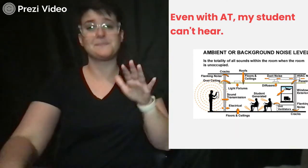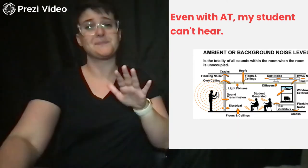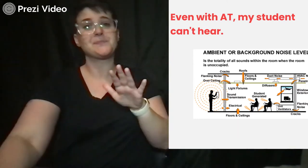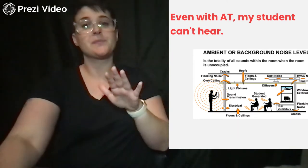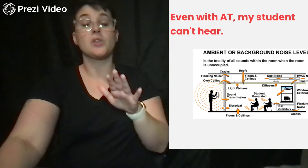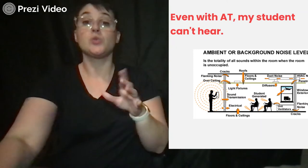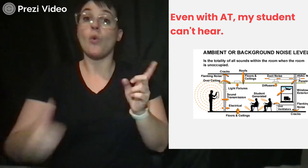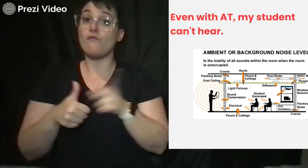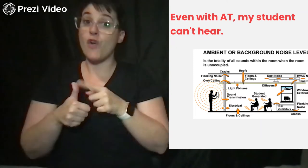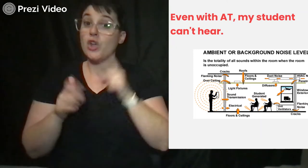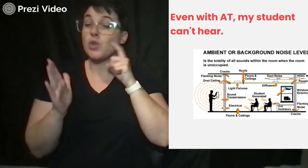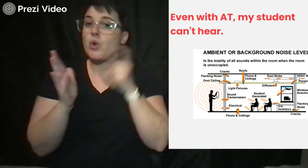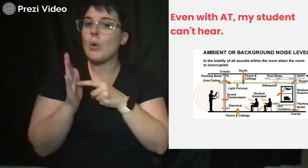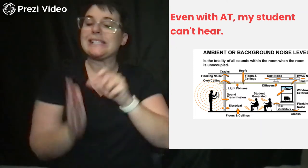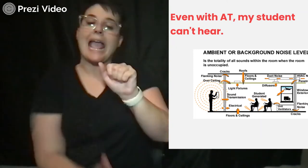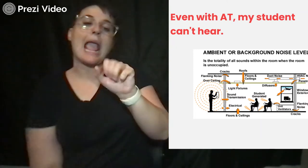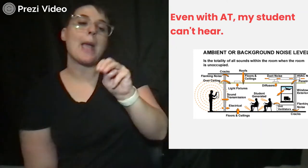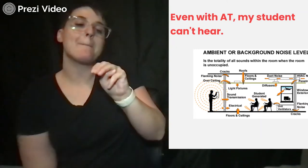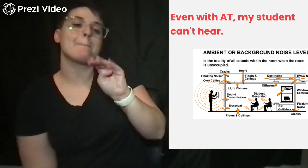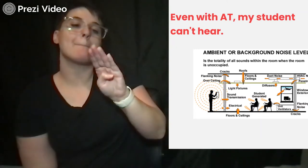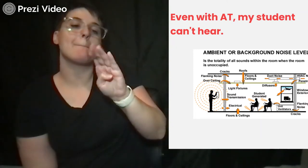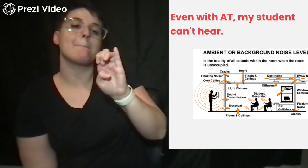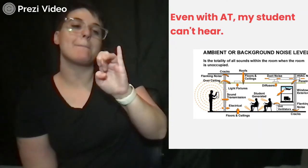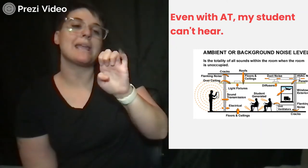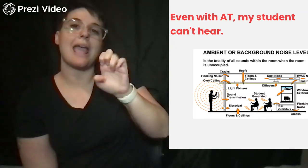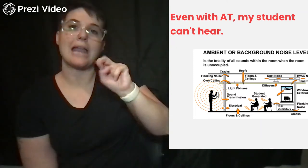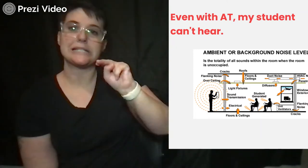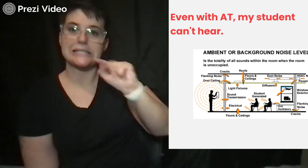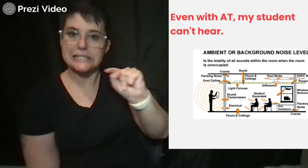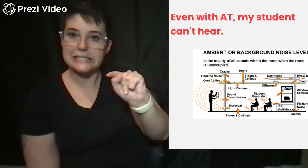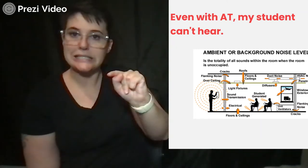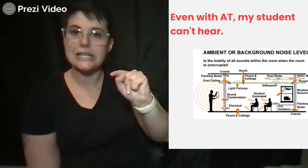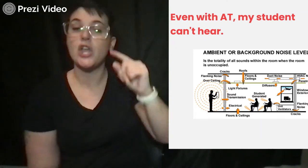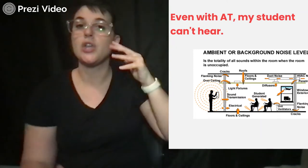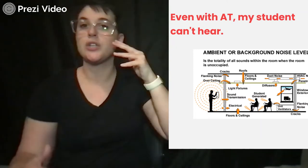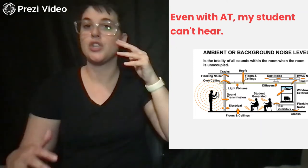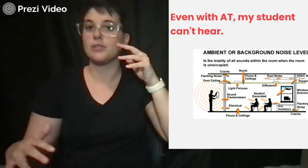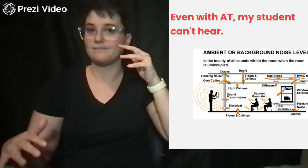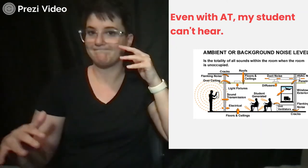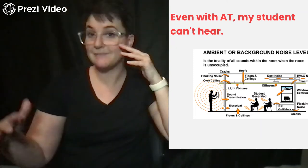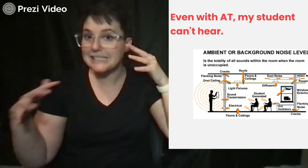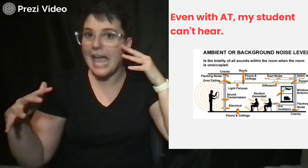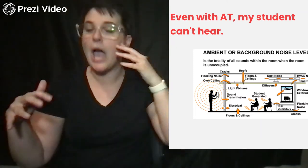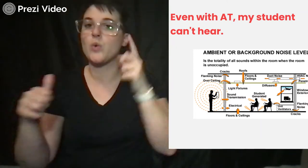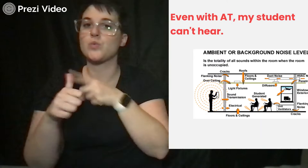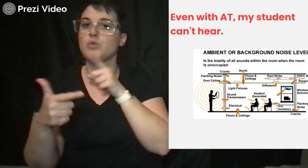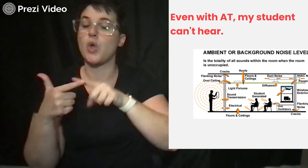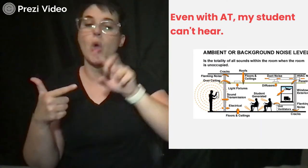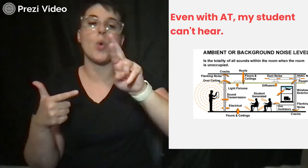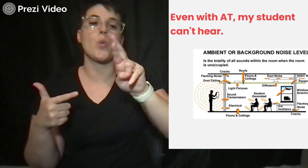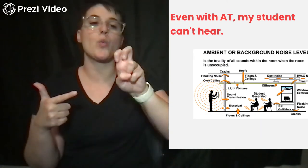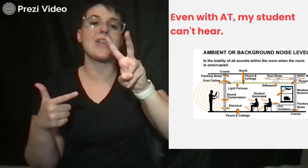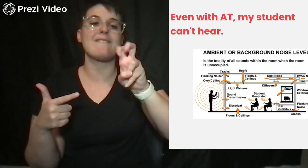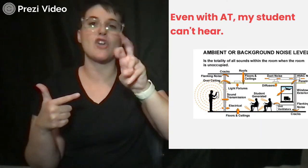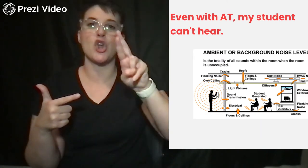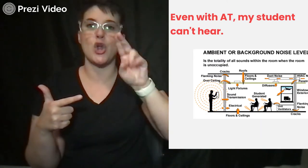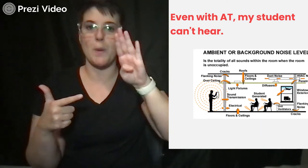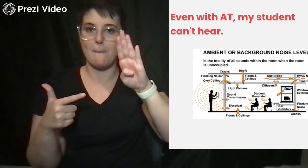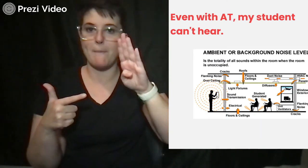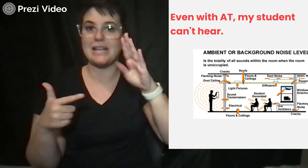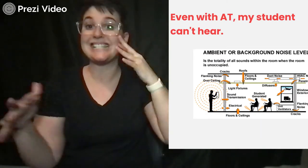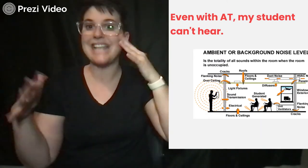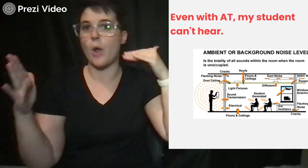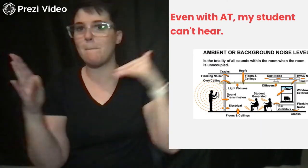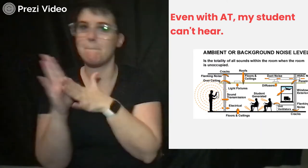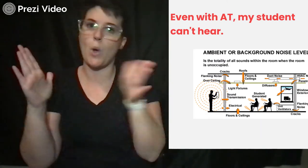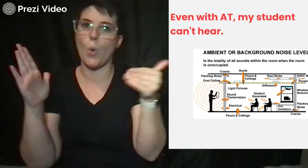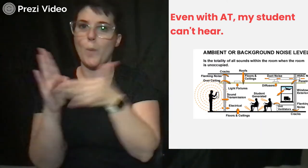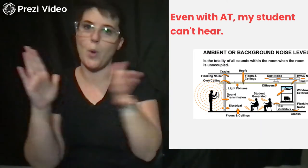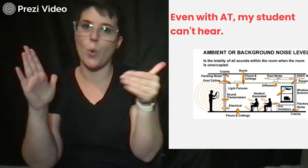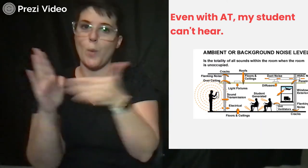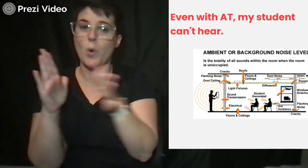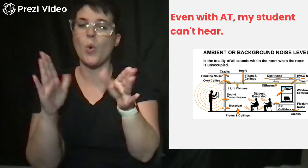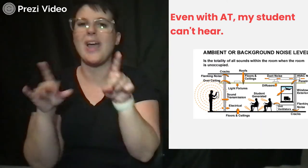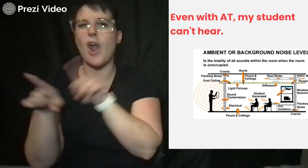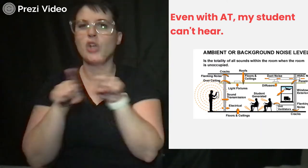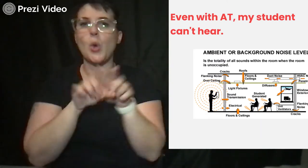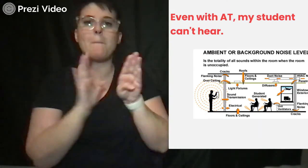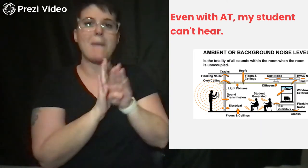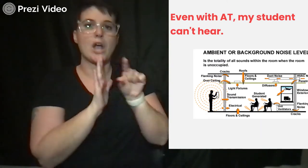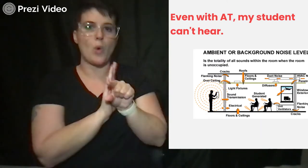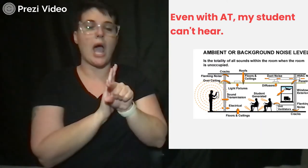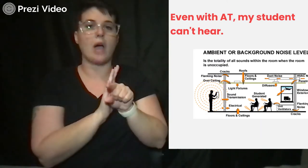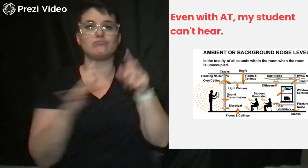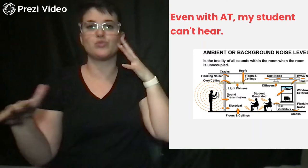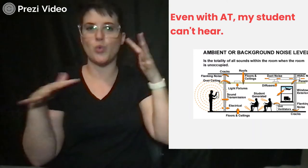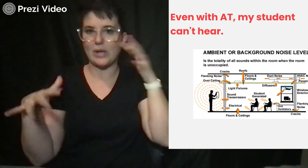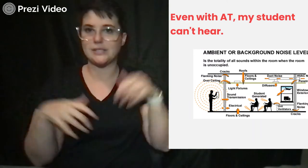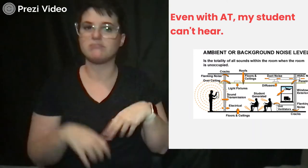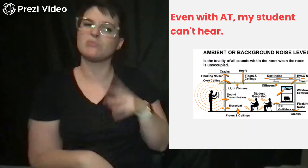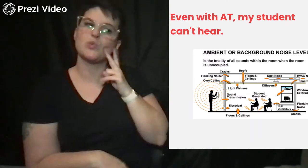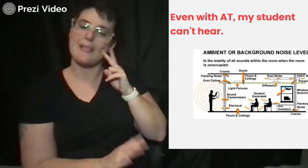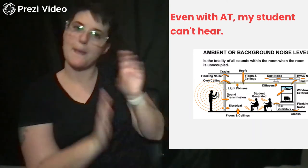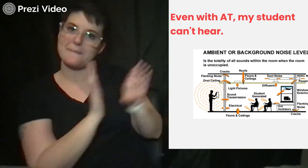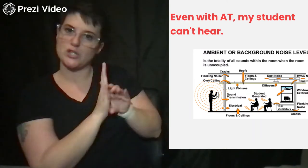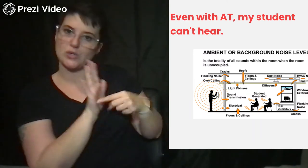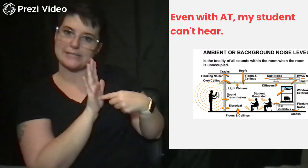You need to limit ambient noise, reverb, and background noise. The picture shows some examples.